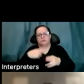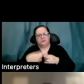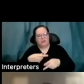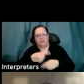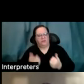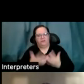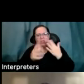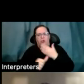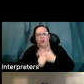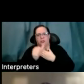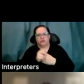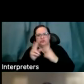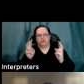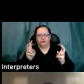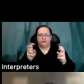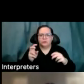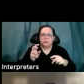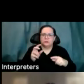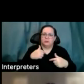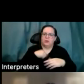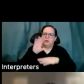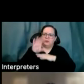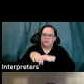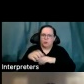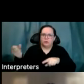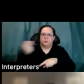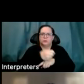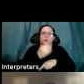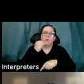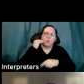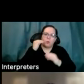quote, I was forced to go on to home instruction, receiving one